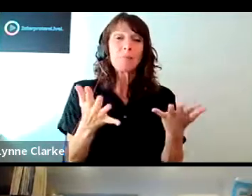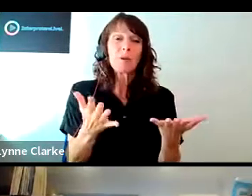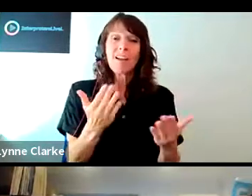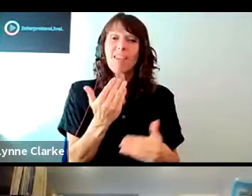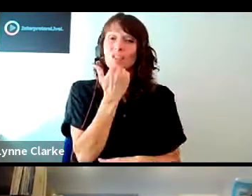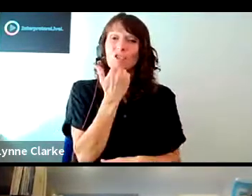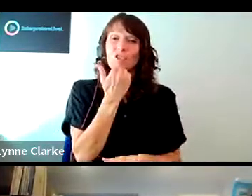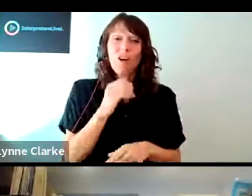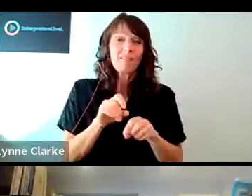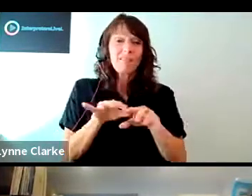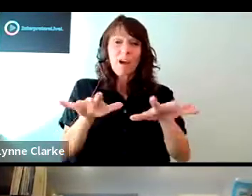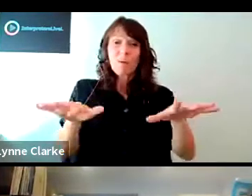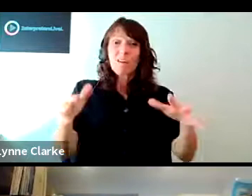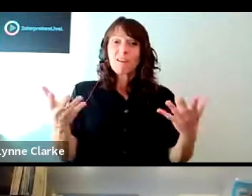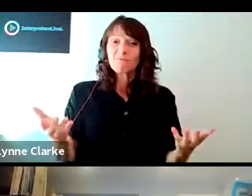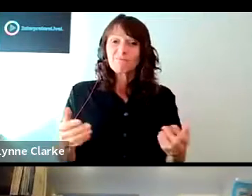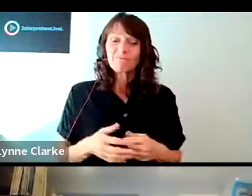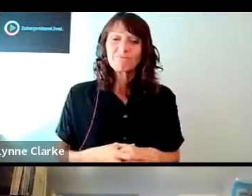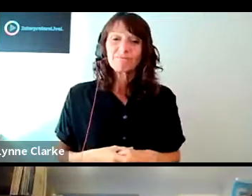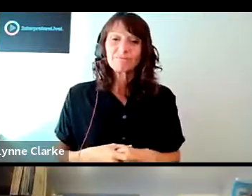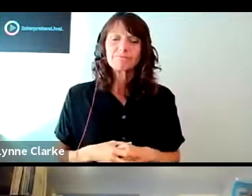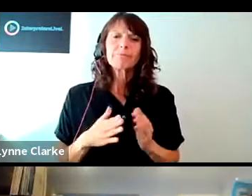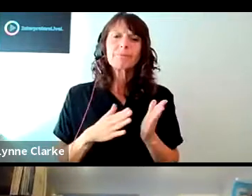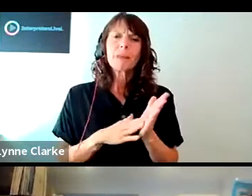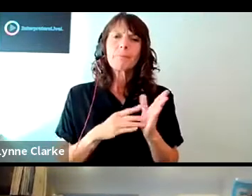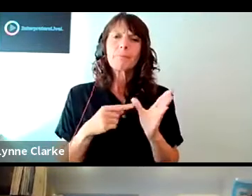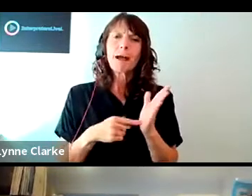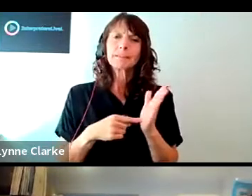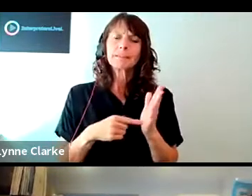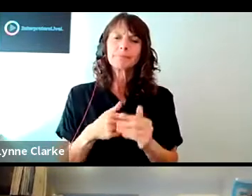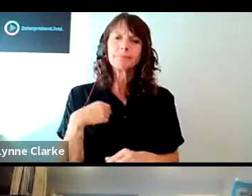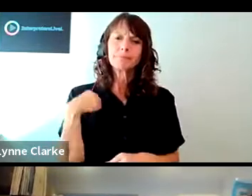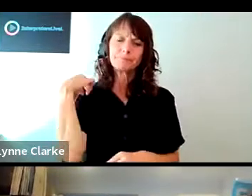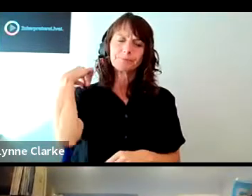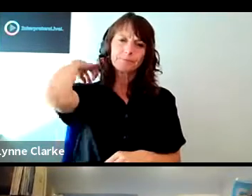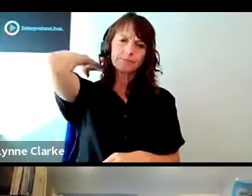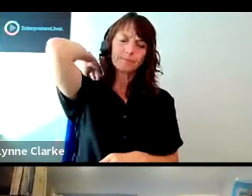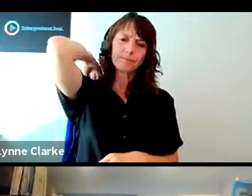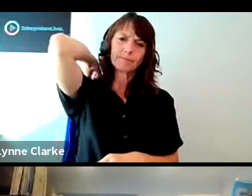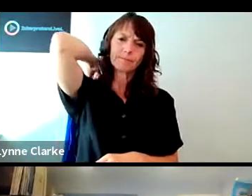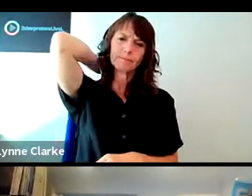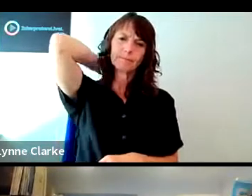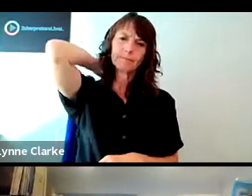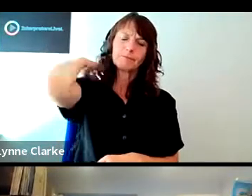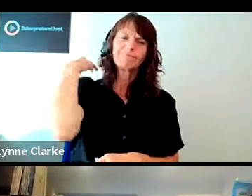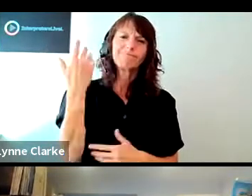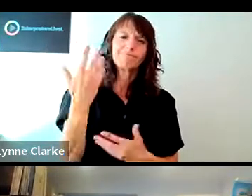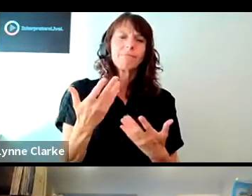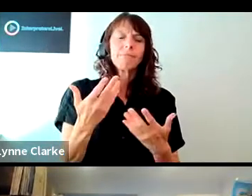we're still here. Is there an argument besides lawsuits and things like that